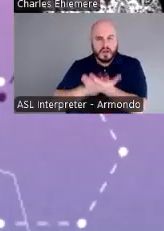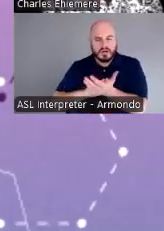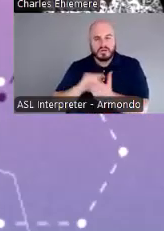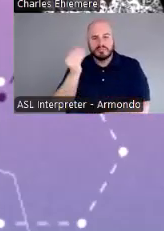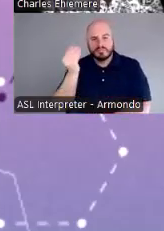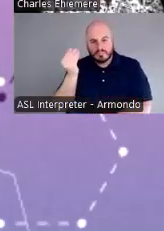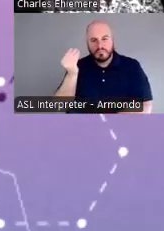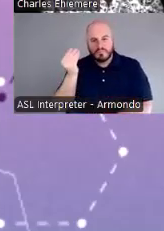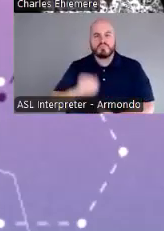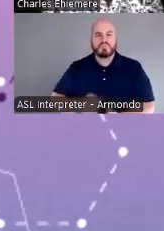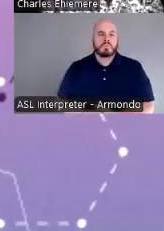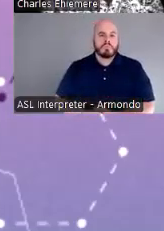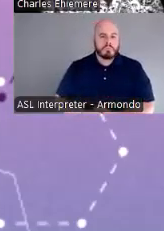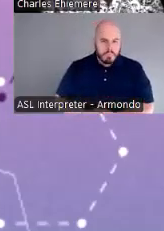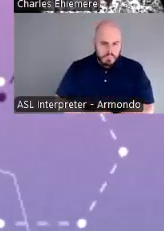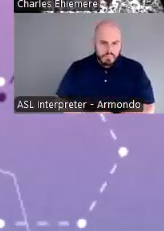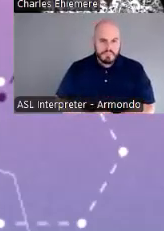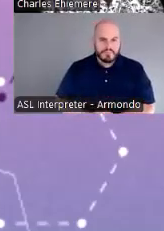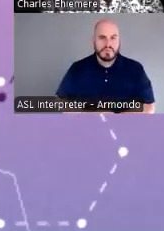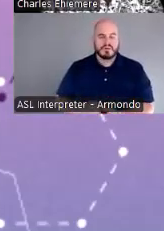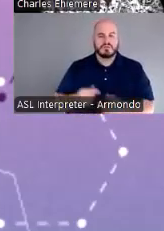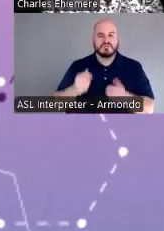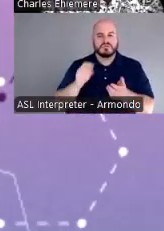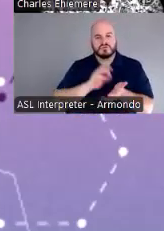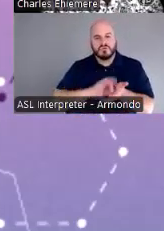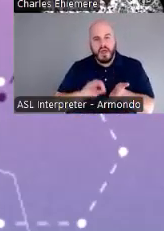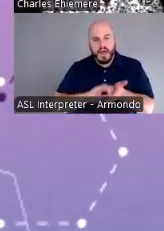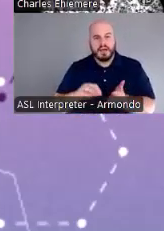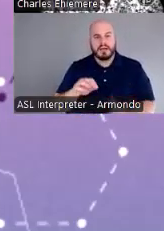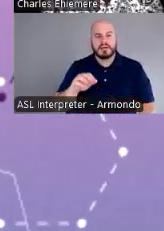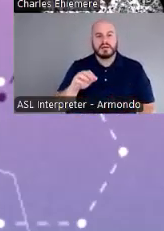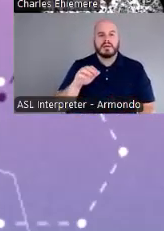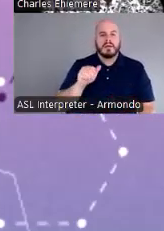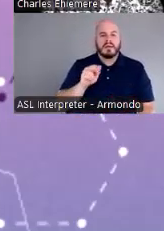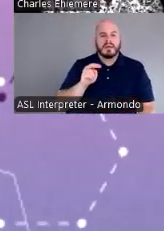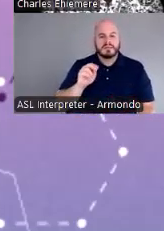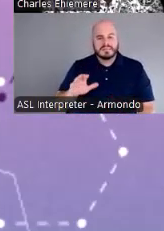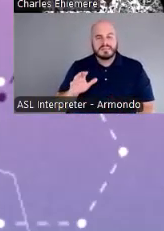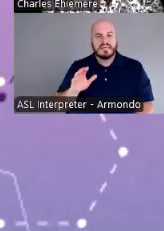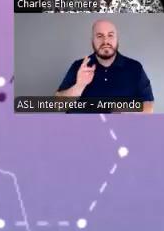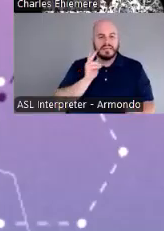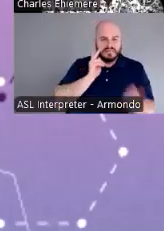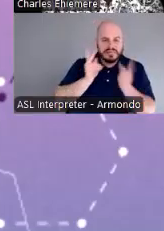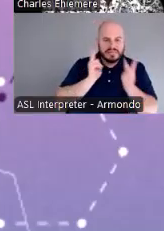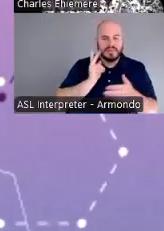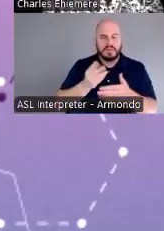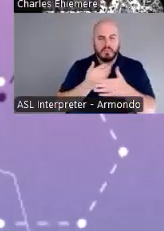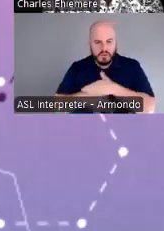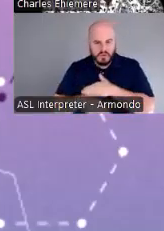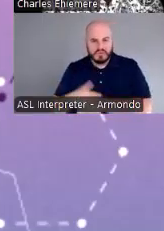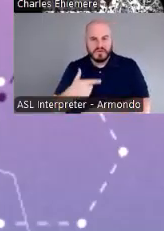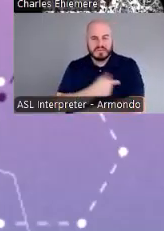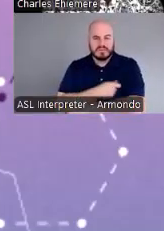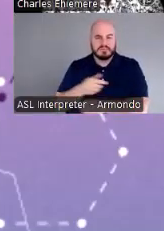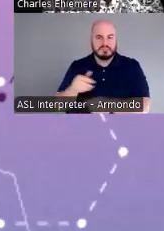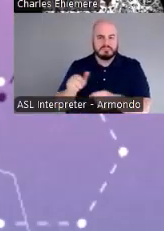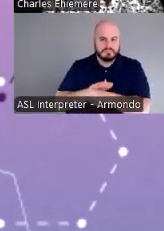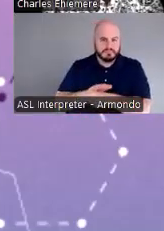In fact, because reports show that facility births were even low.